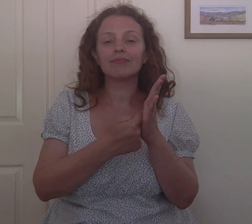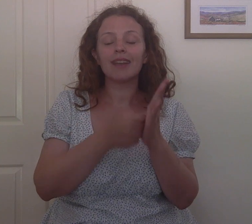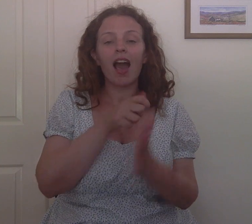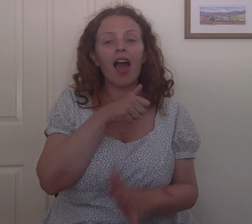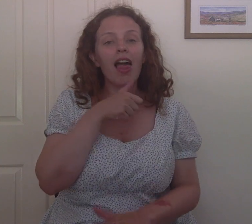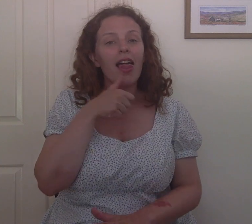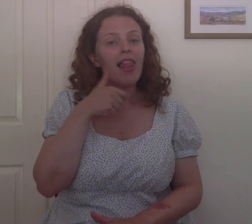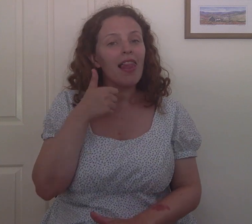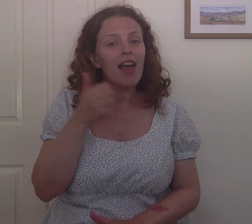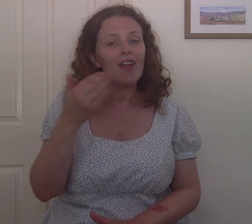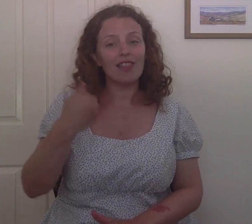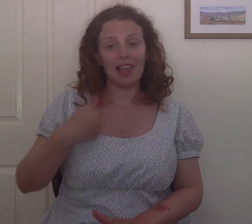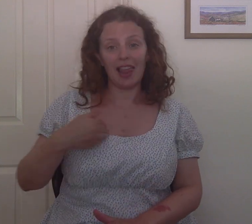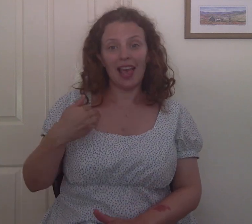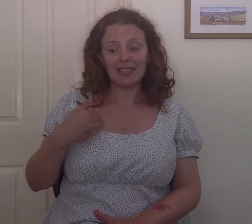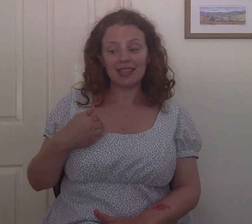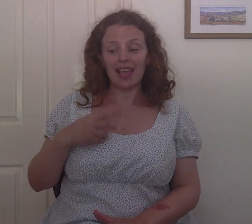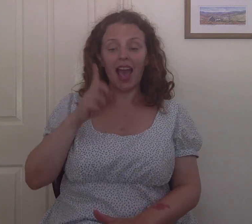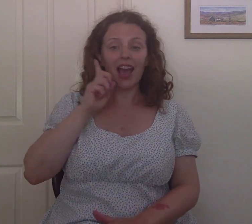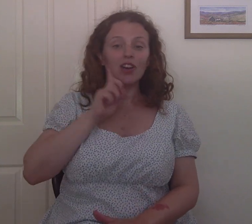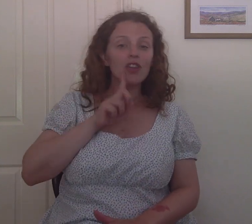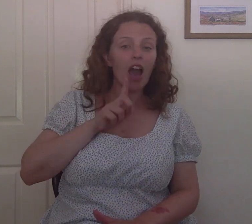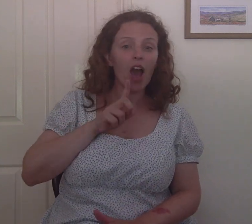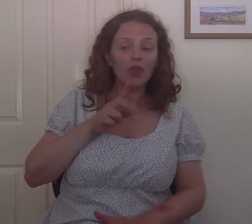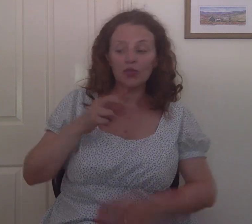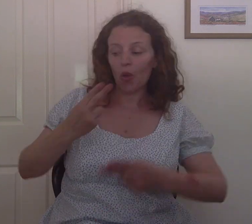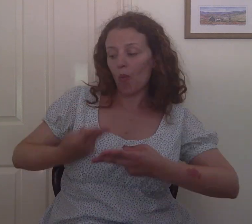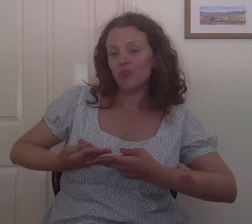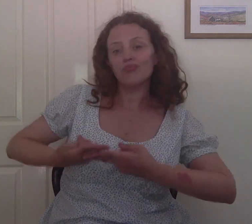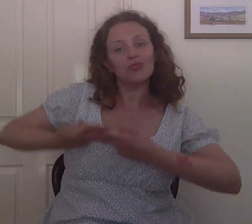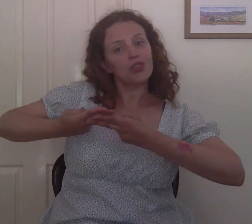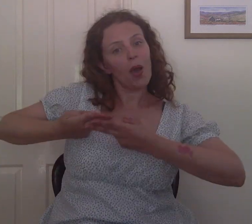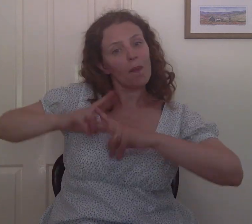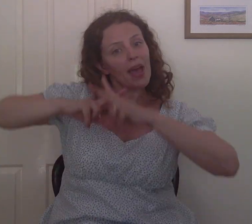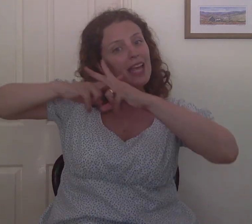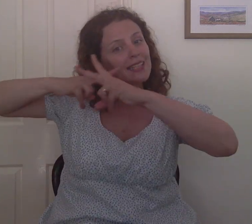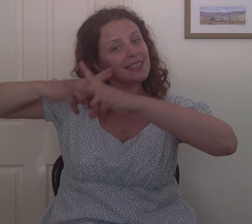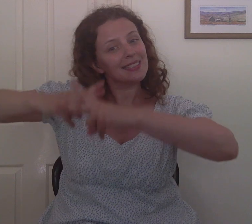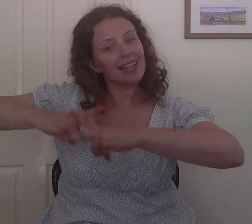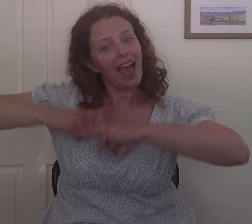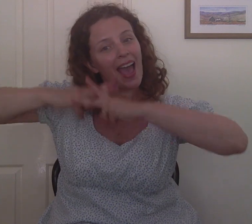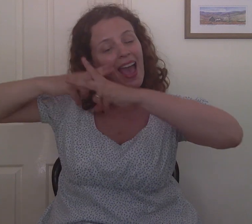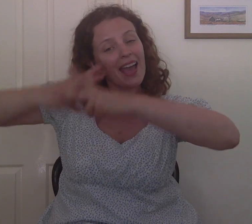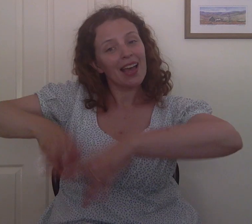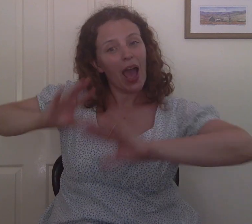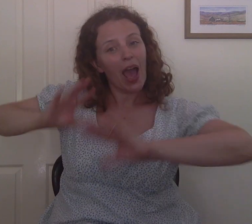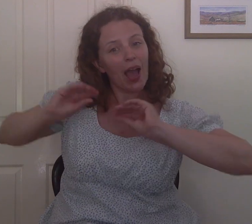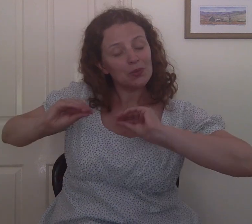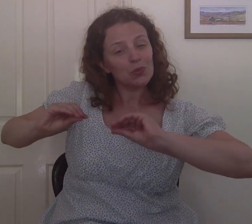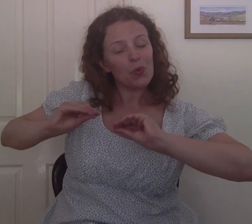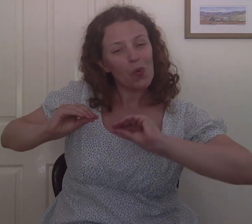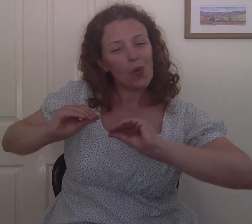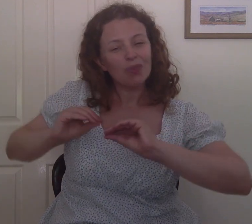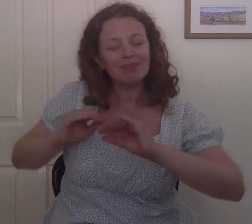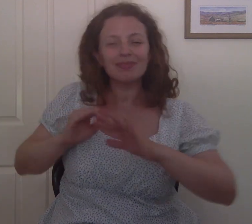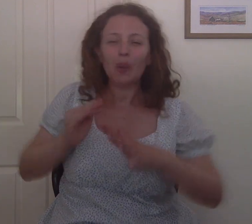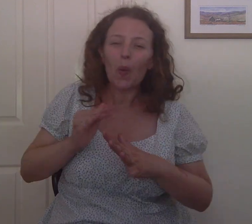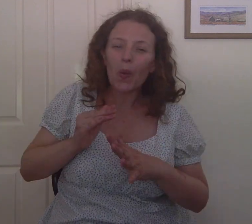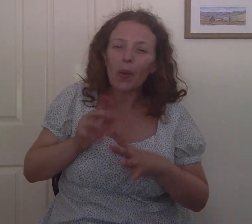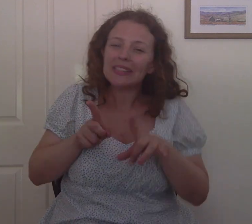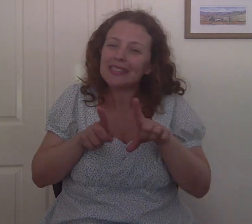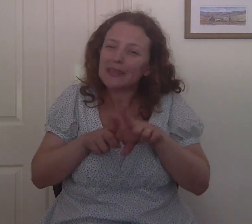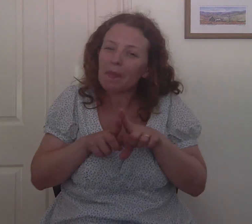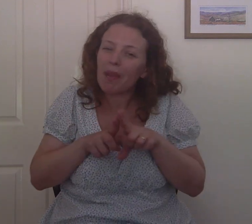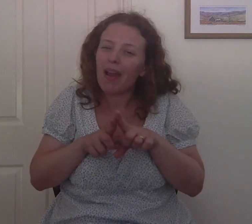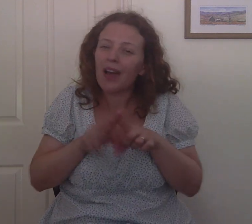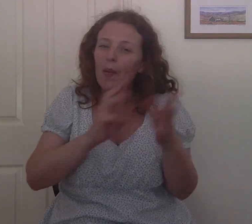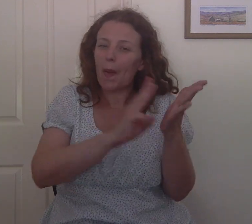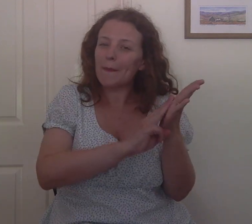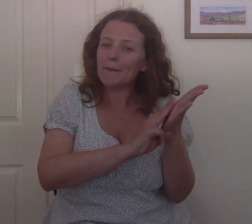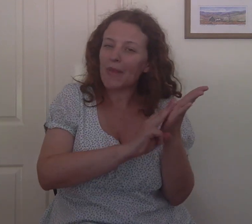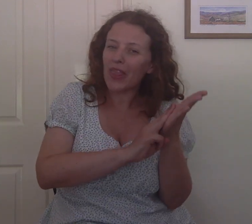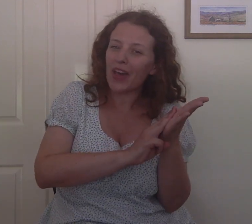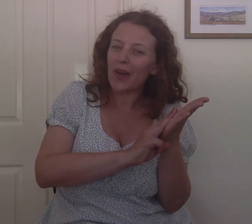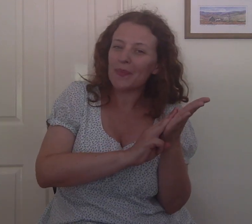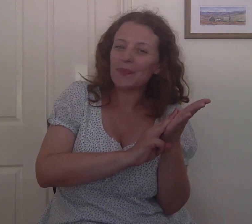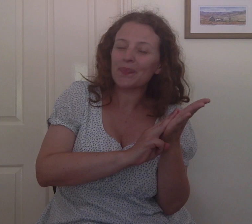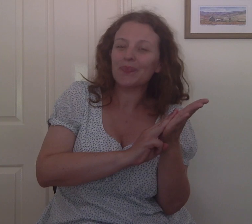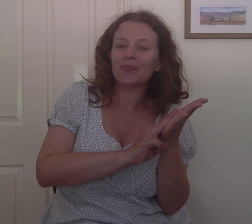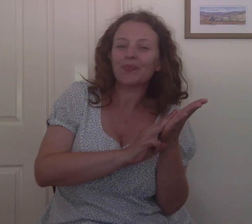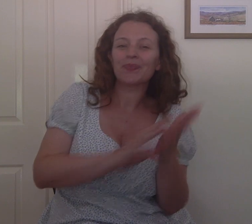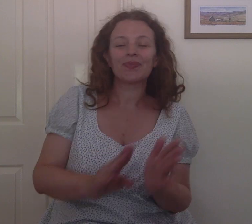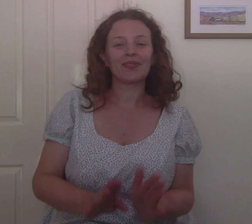A lovely lady that brought up the girls, caring for them and teaching them. Similar to a mother.